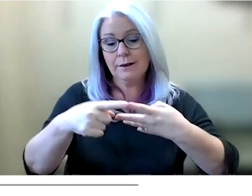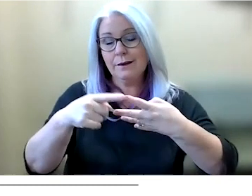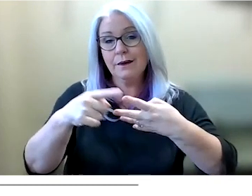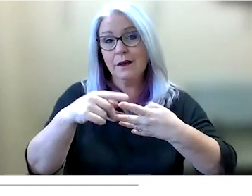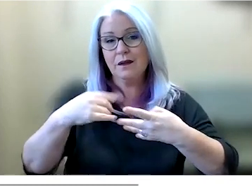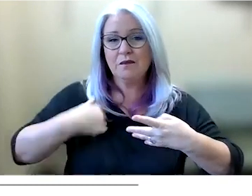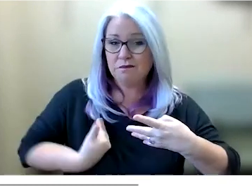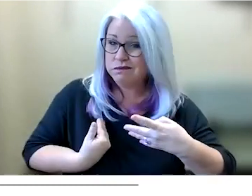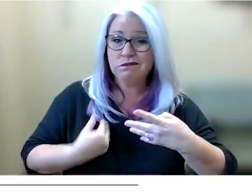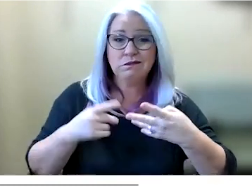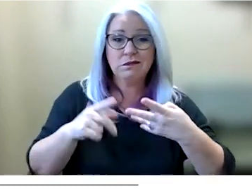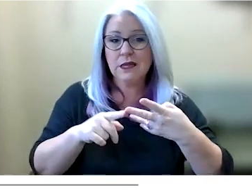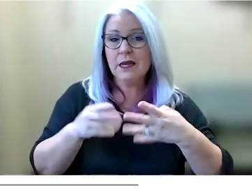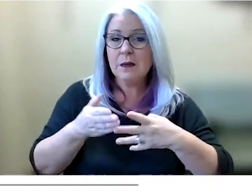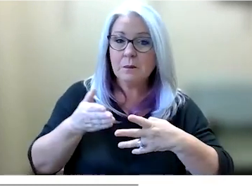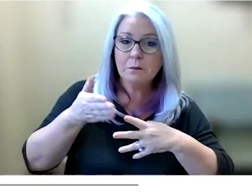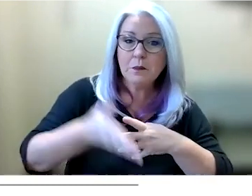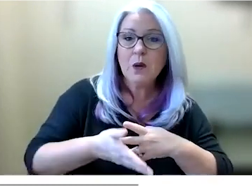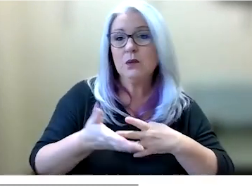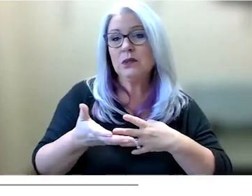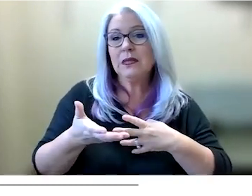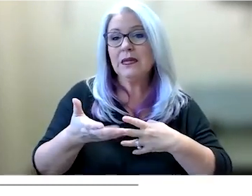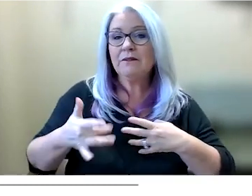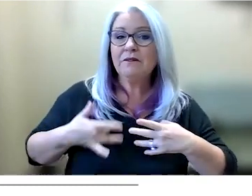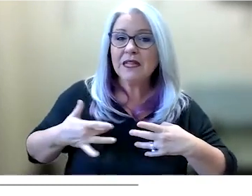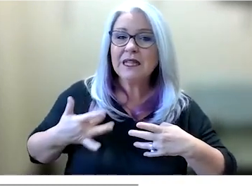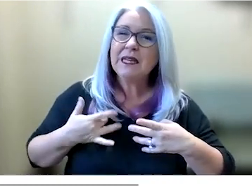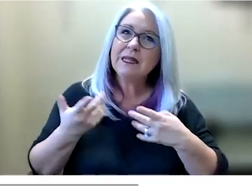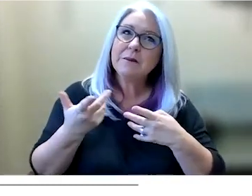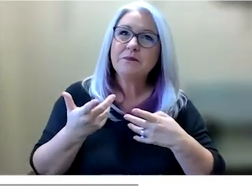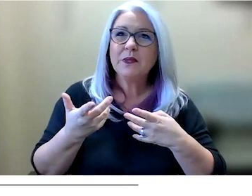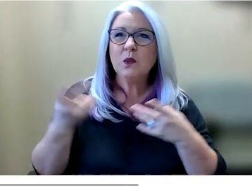fatigue, post exertional Malaise